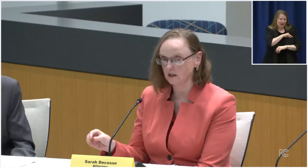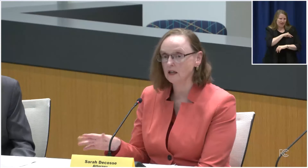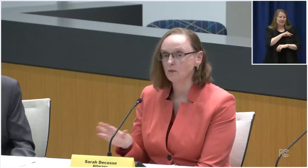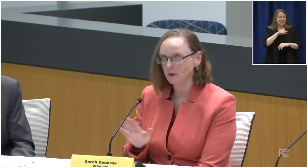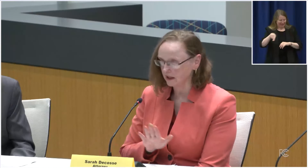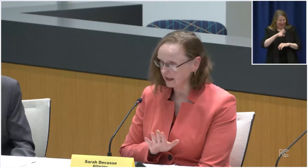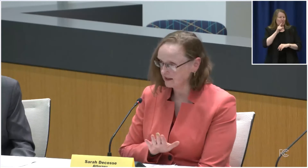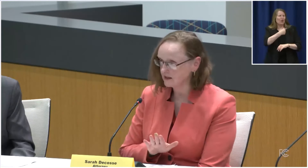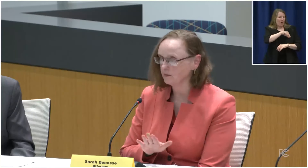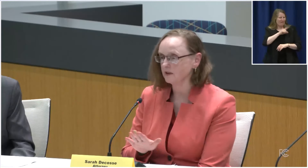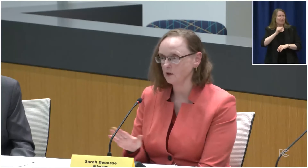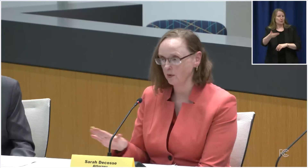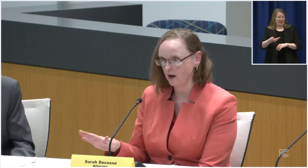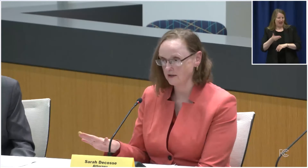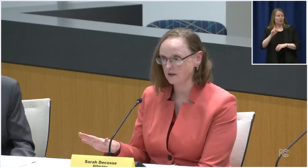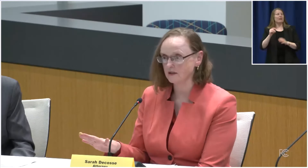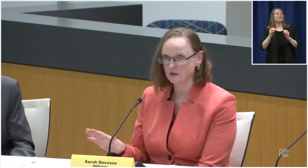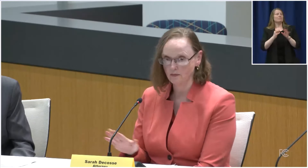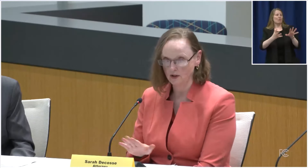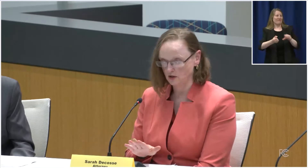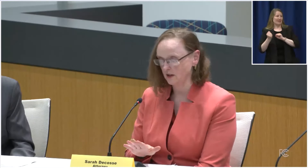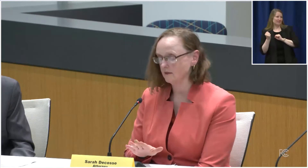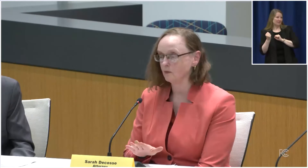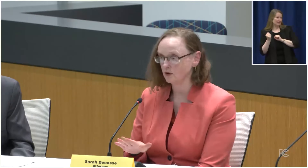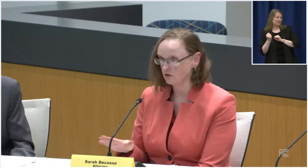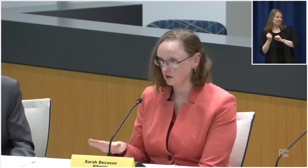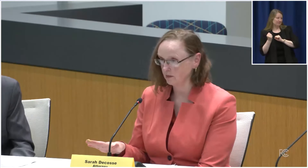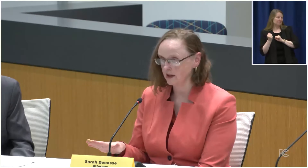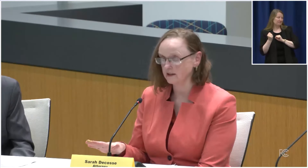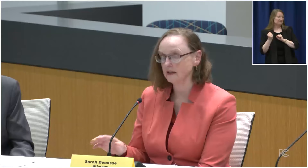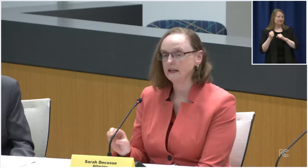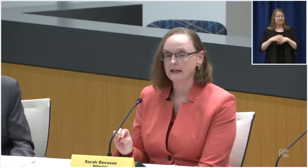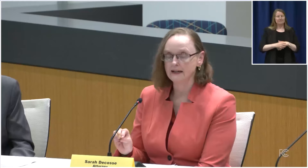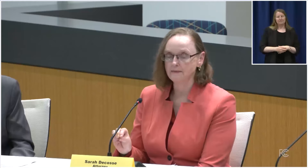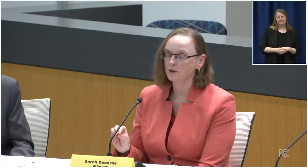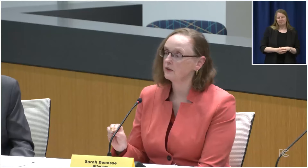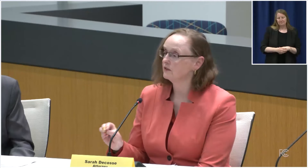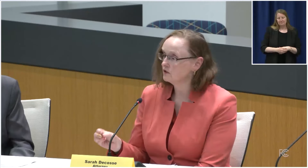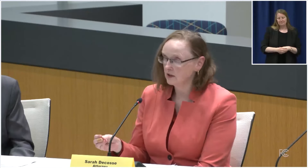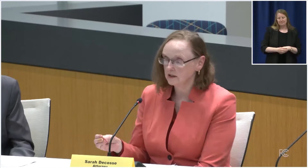THAT'S NOT TO SUGGEST THAT THE INDIVIDUALS ARE NOT QUALIFIED FOR THE POSITIONS THAT THEY WOULD OBTAIN.